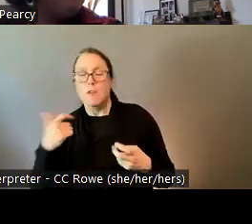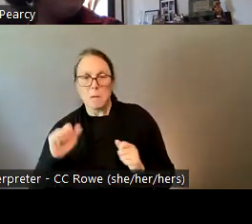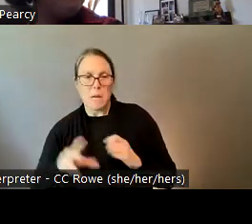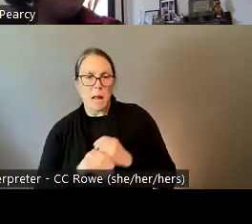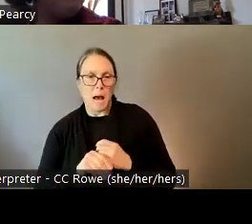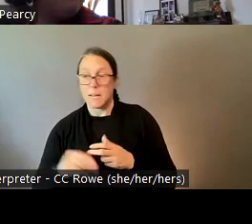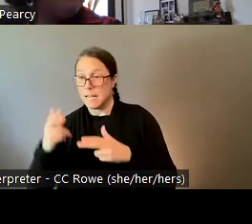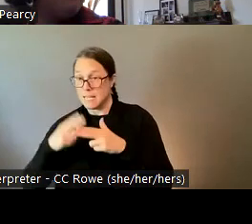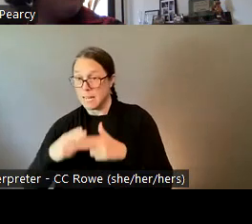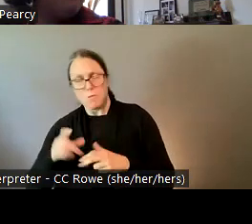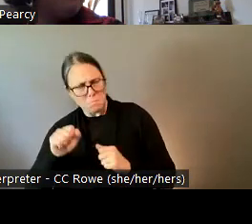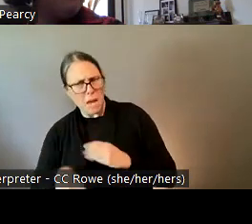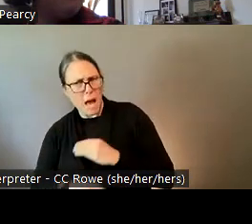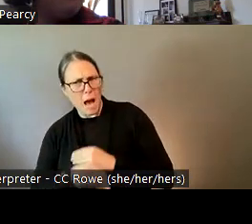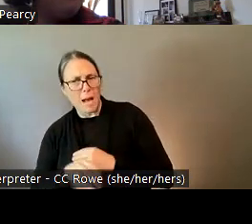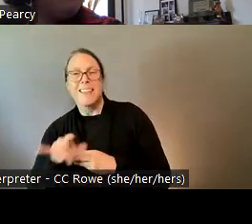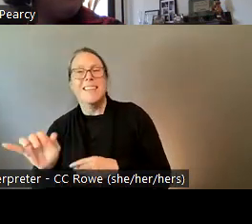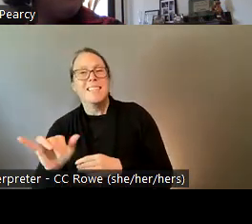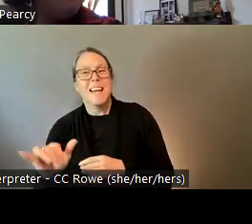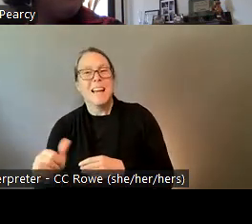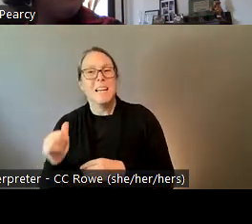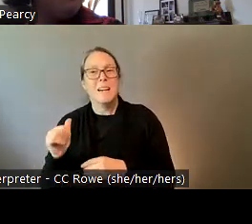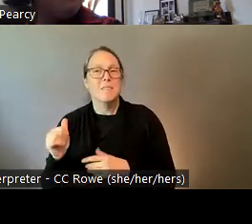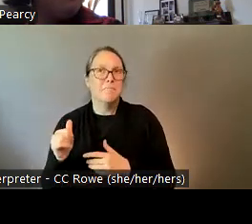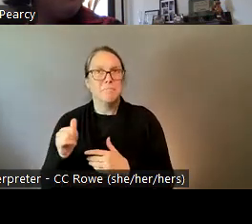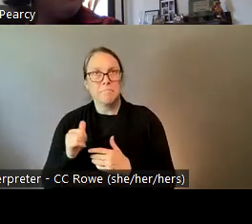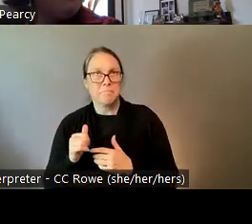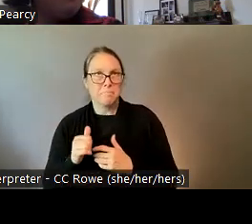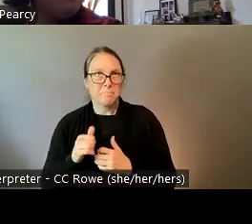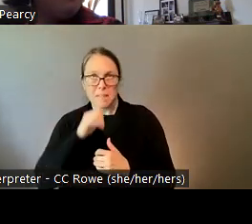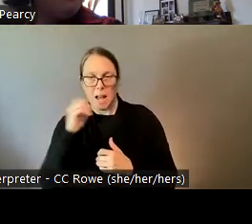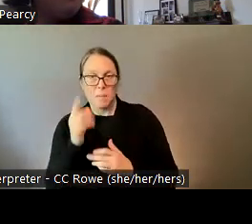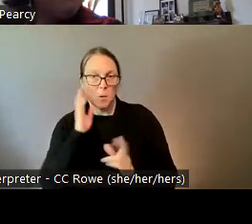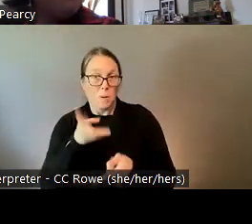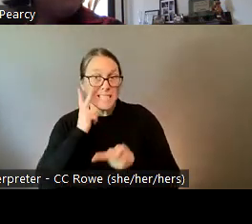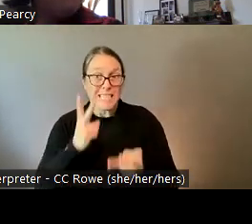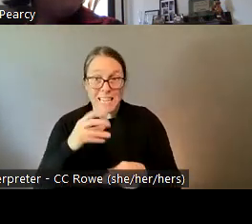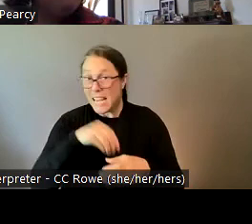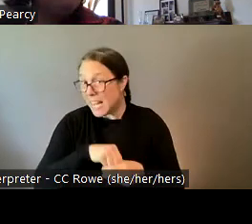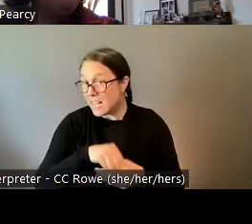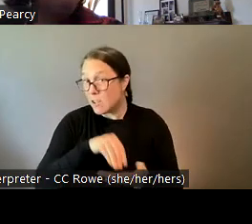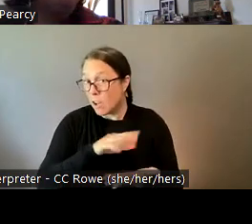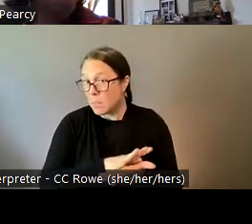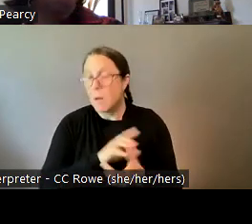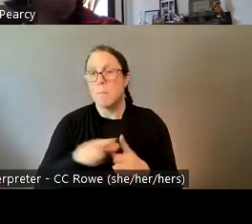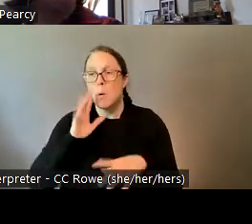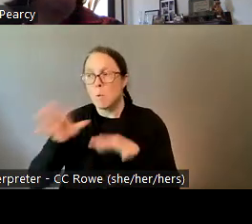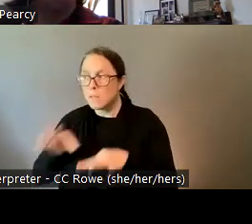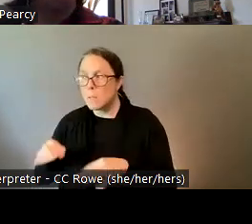This is kind of the like backend, not something you would see in the document, but it tells the computer more about this specific file.